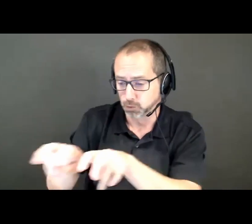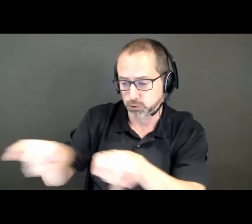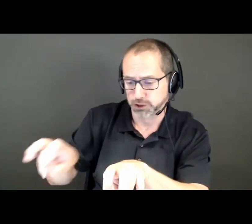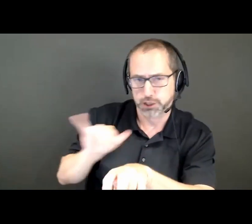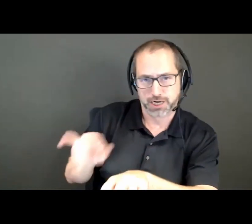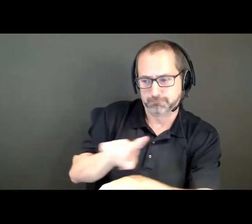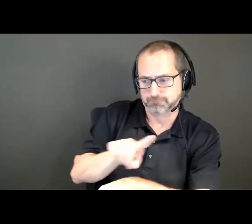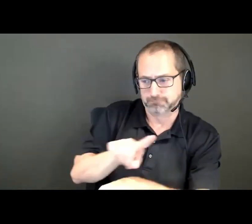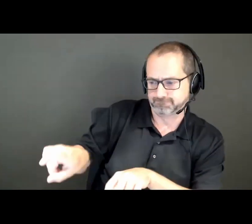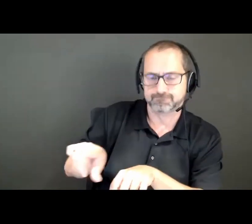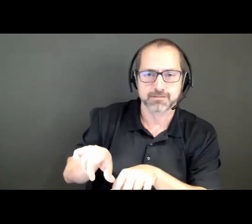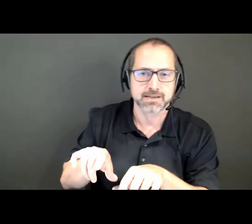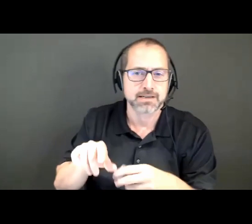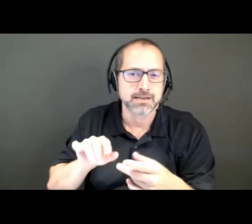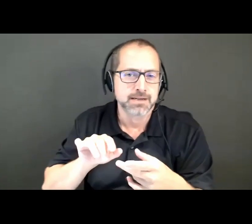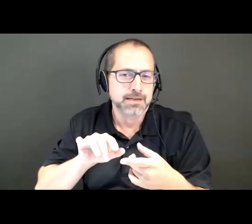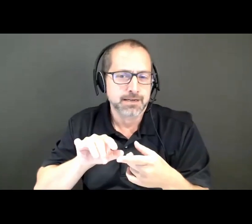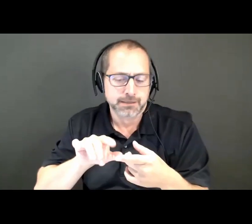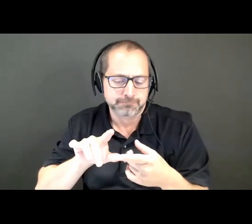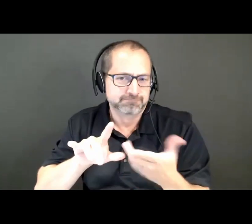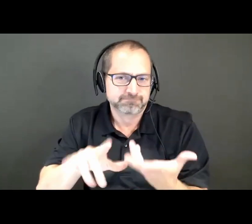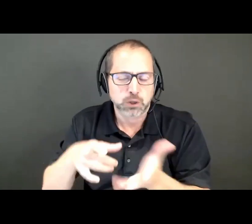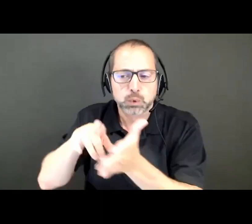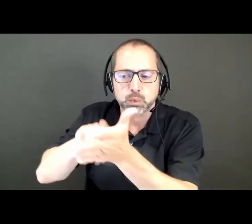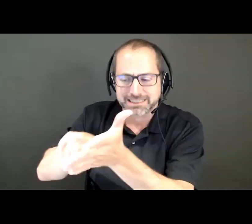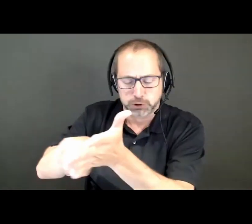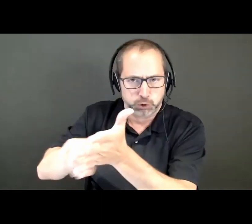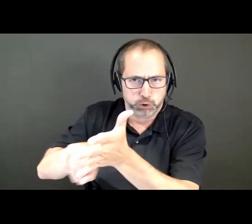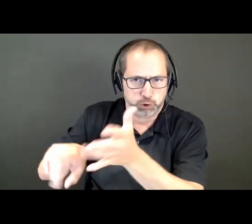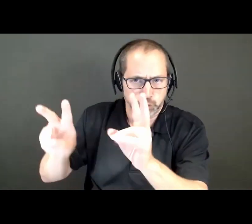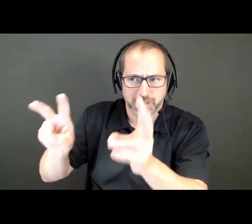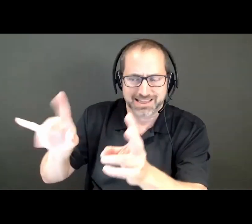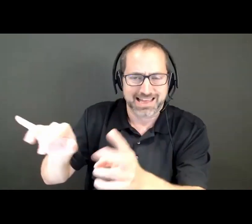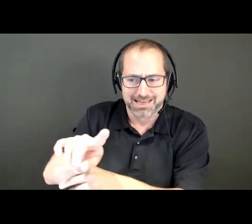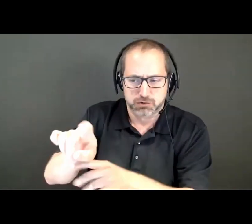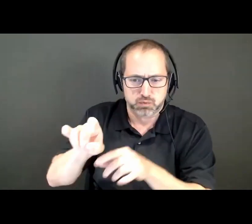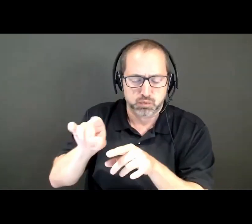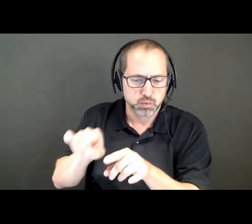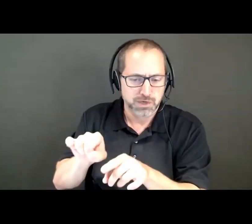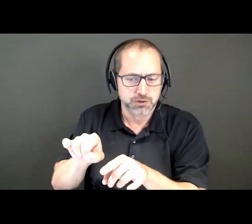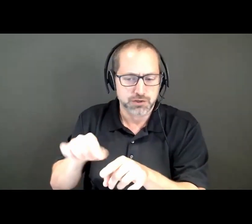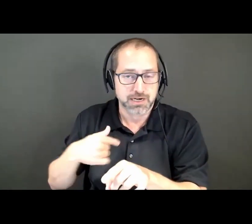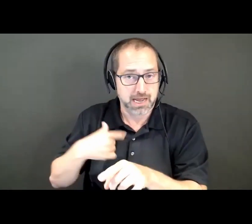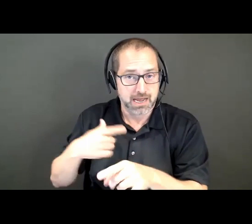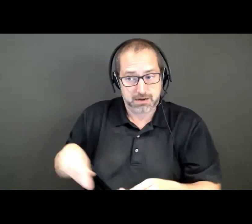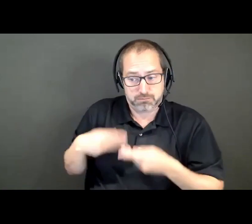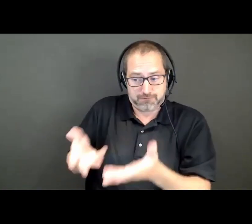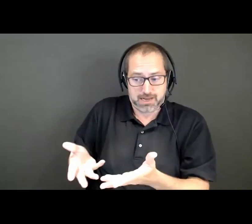Let's talk about research. And this is a question I provide for you all, recognizing that